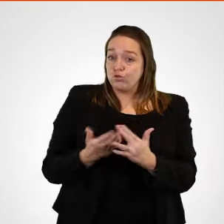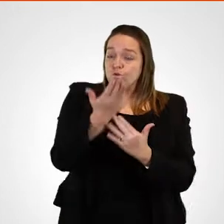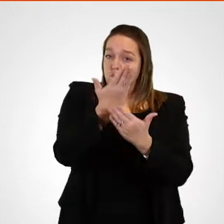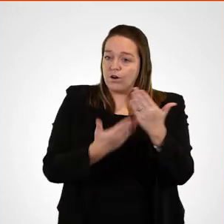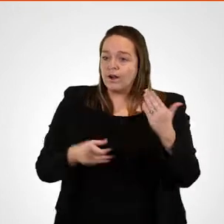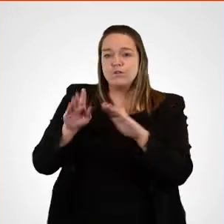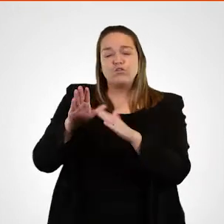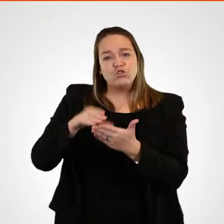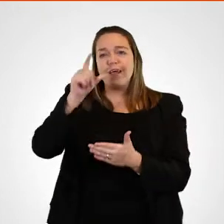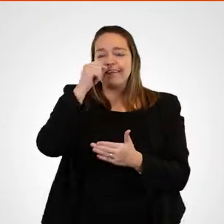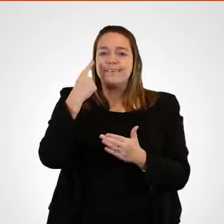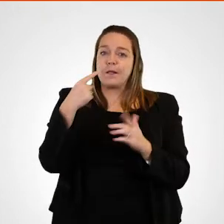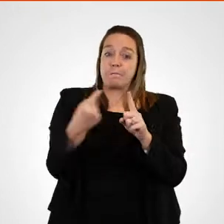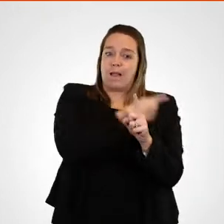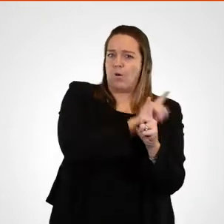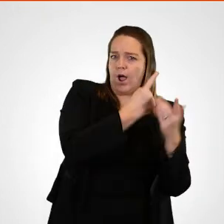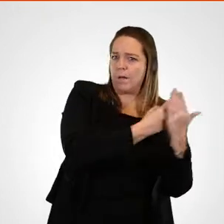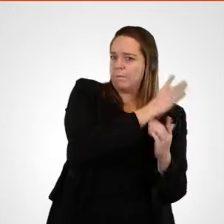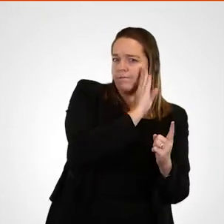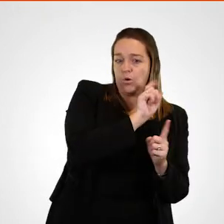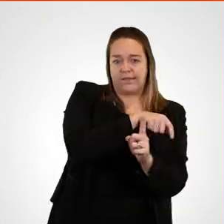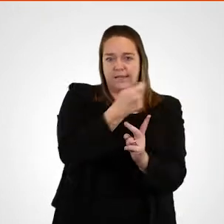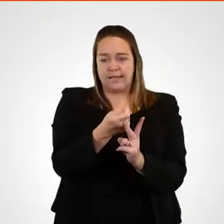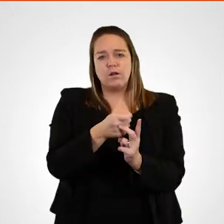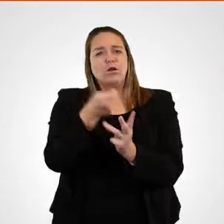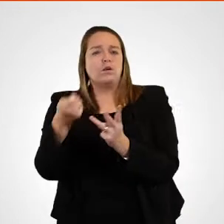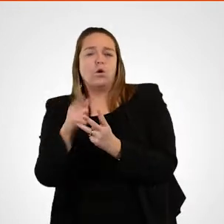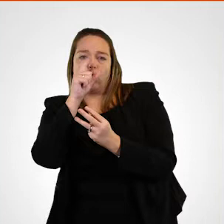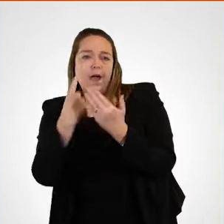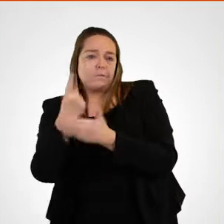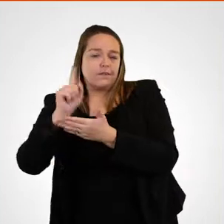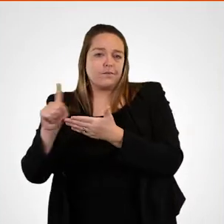they can see where we've been, where we are now and where we're going.